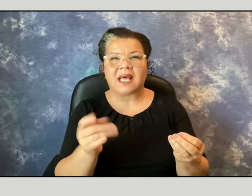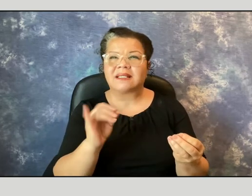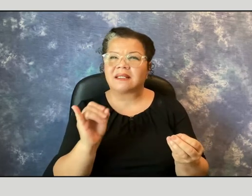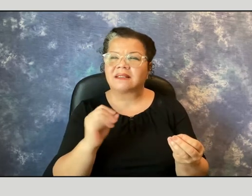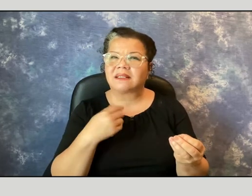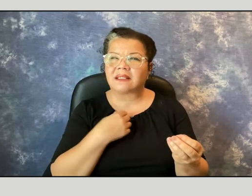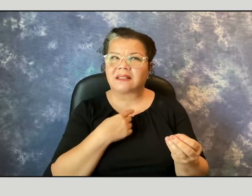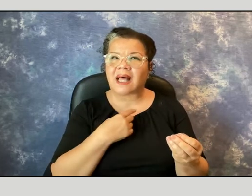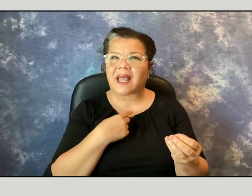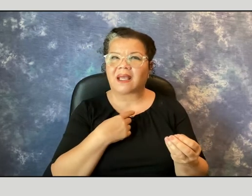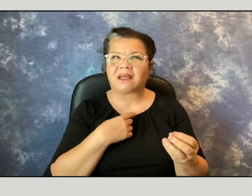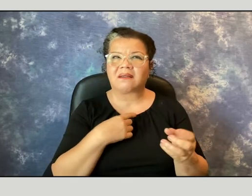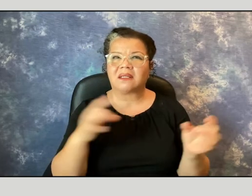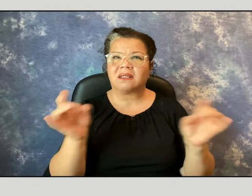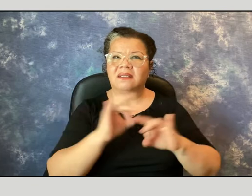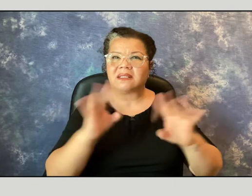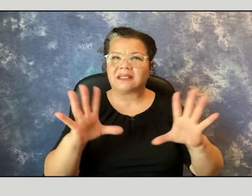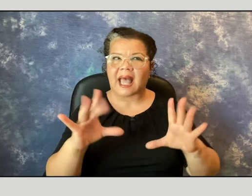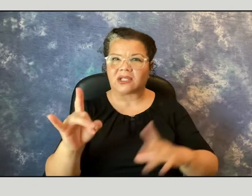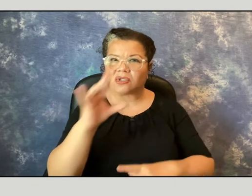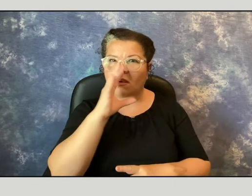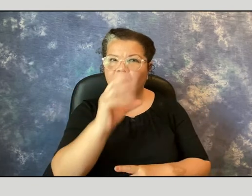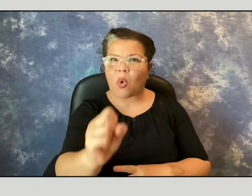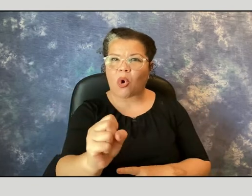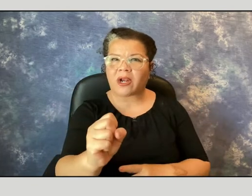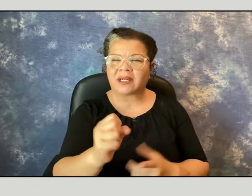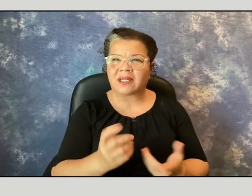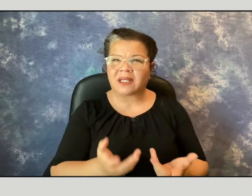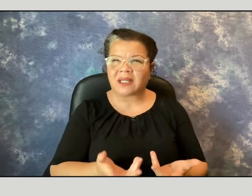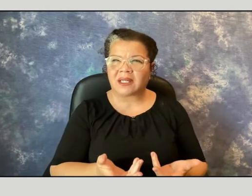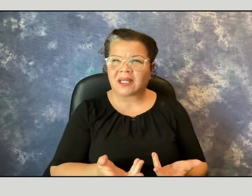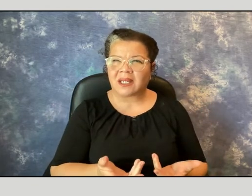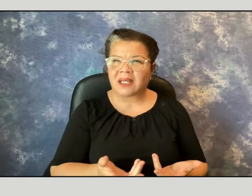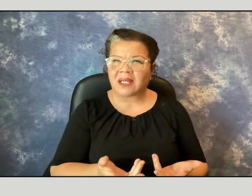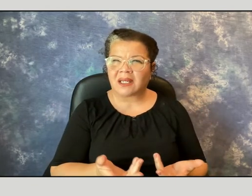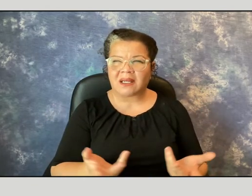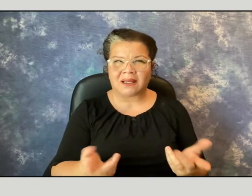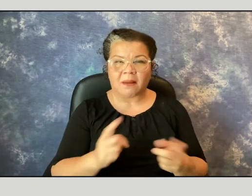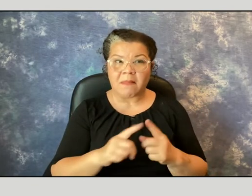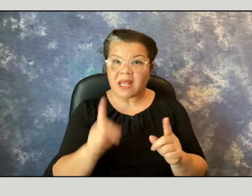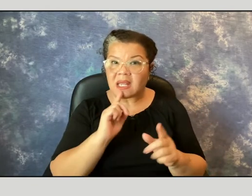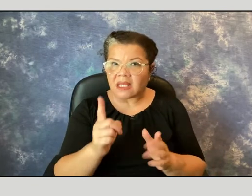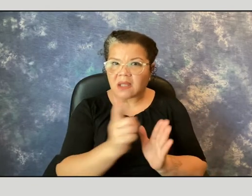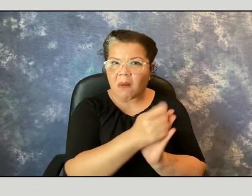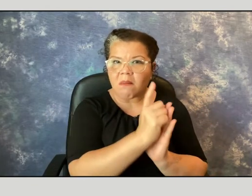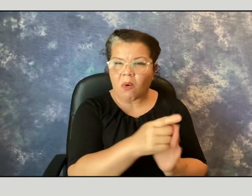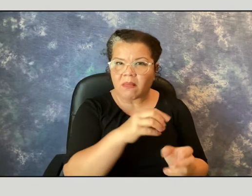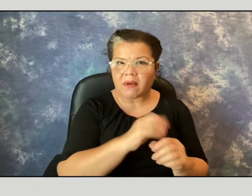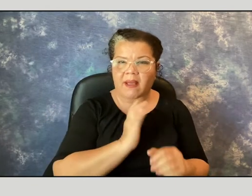but I think it was an important moment in our history that opened up entirely new political conversations,